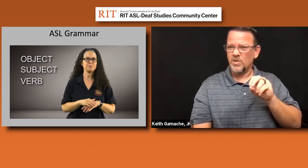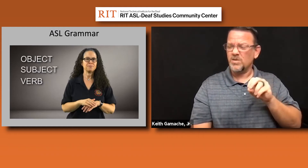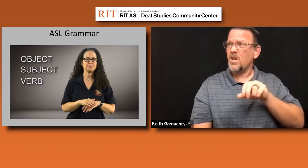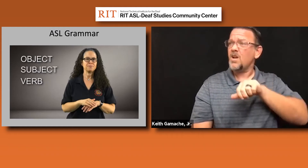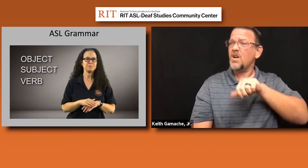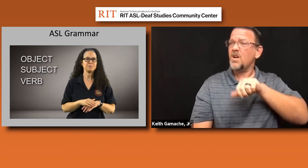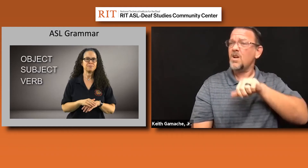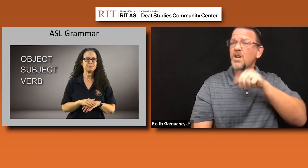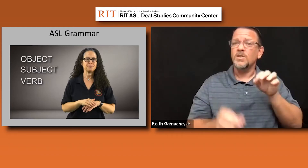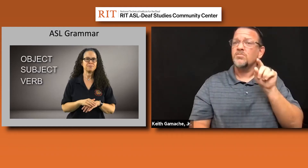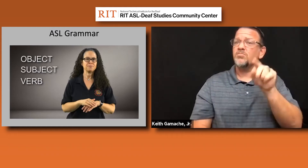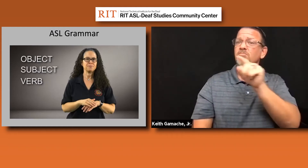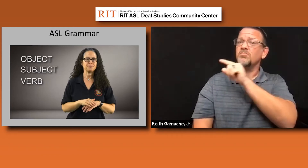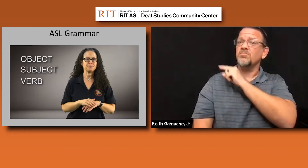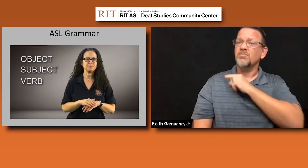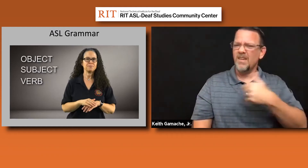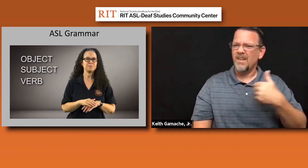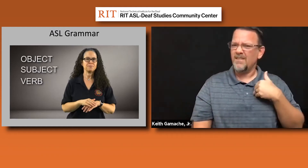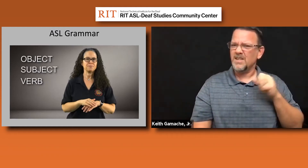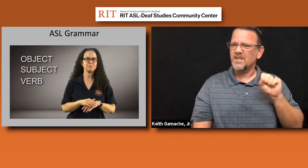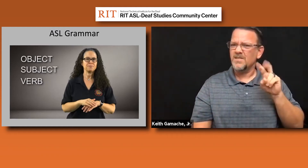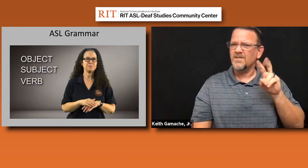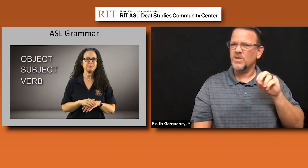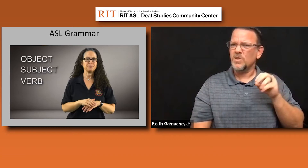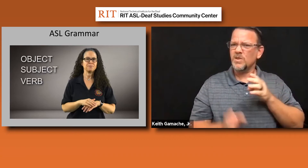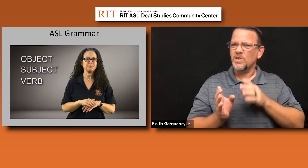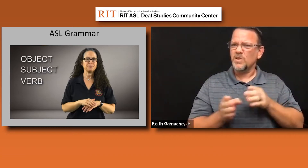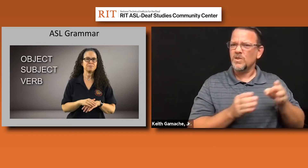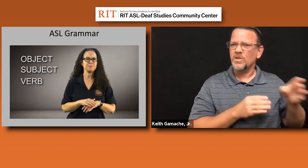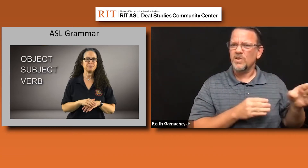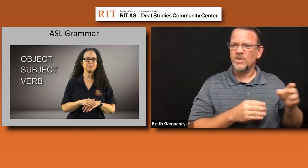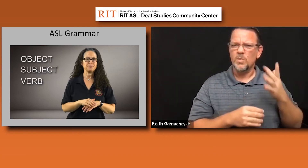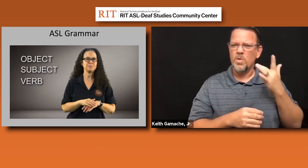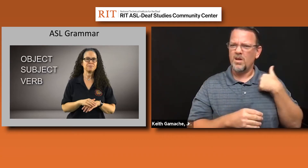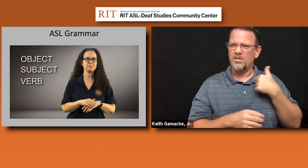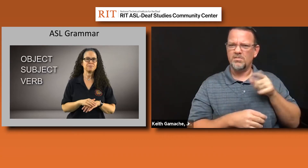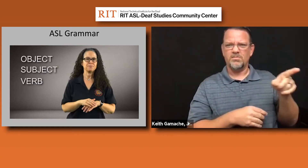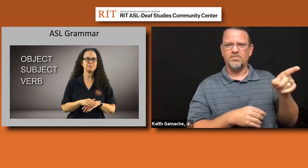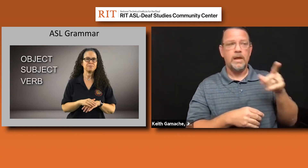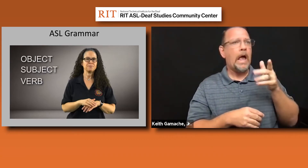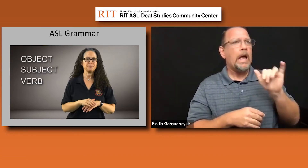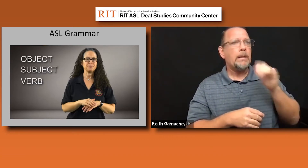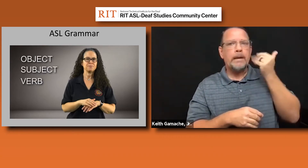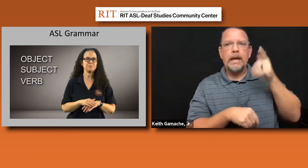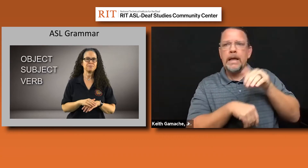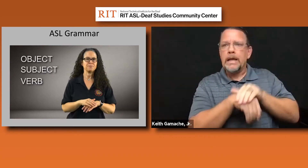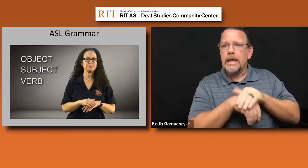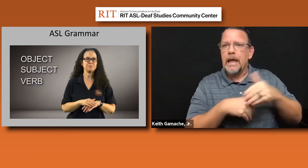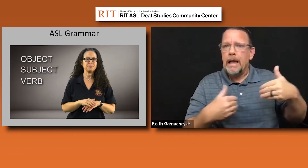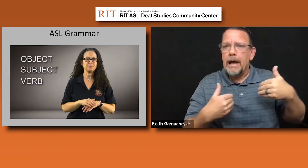Because it's not only English that follows that word order. Other languages do, as well, and so sometimes